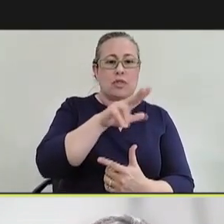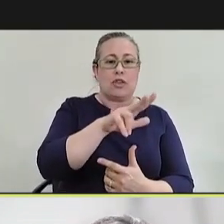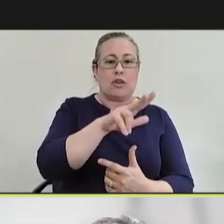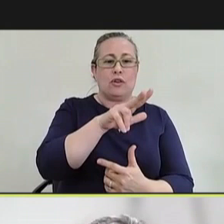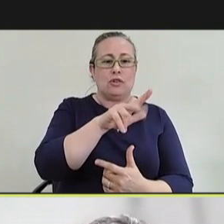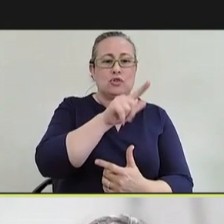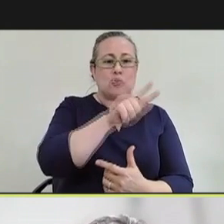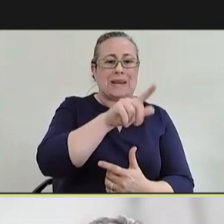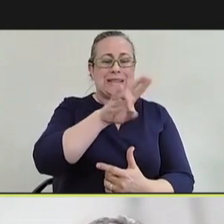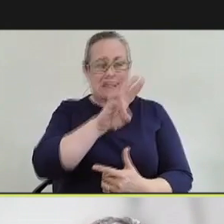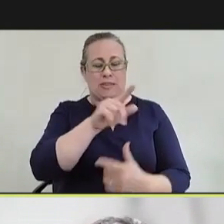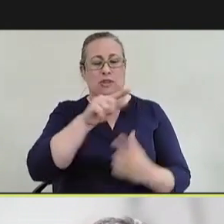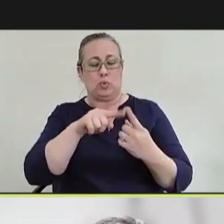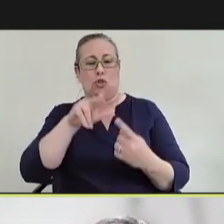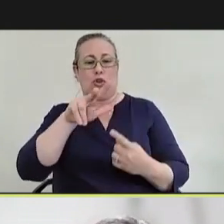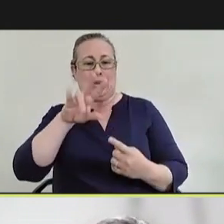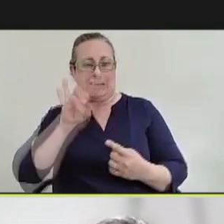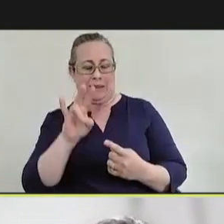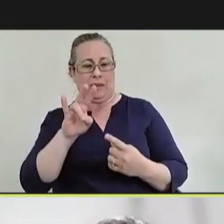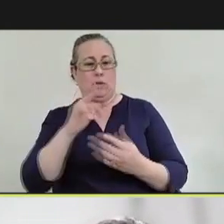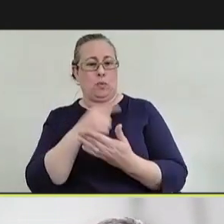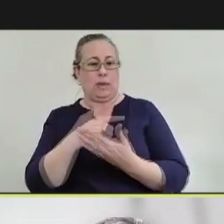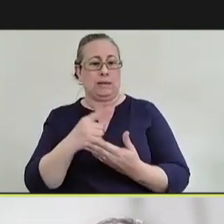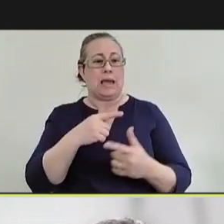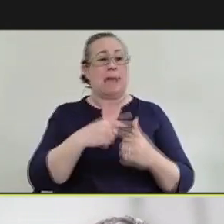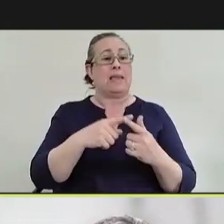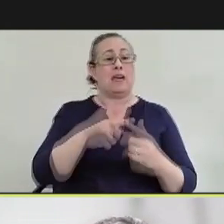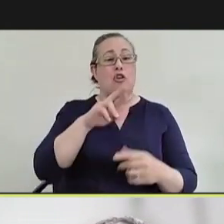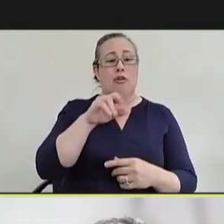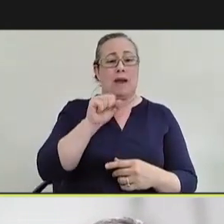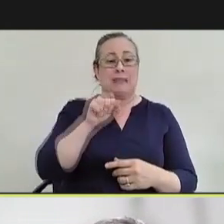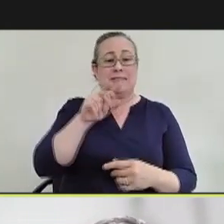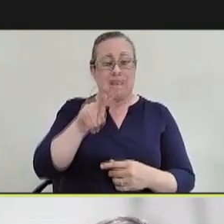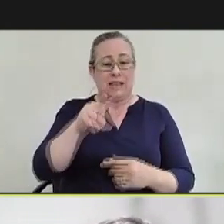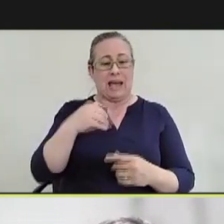the RSV vaccine for protection of the infant also has a restricted period of